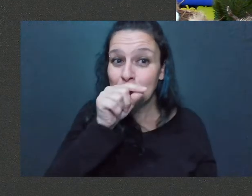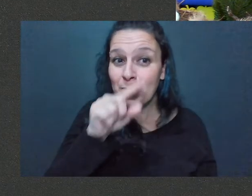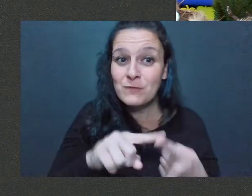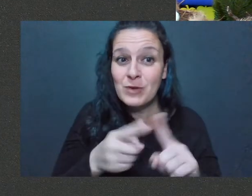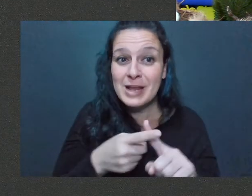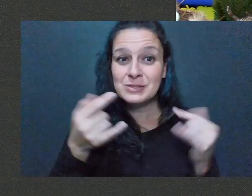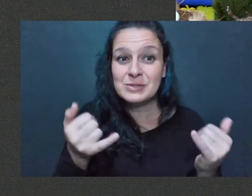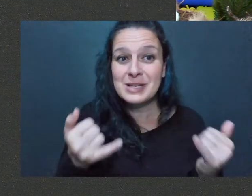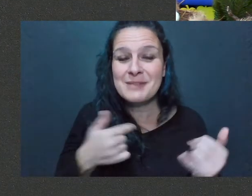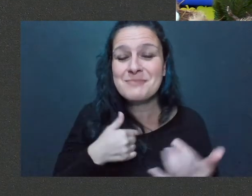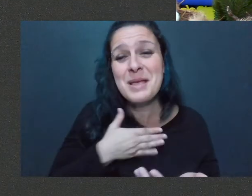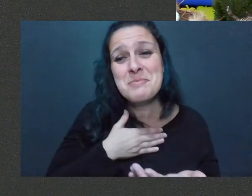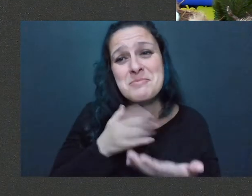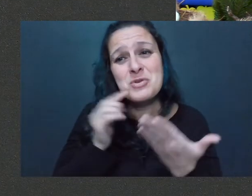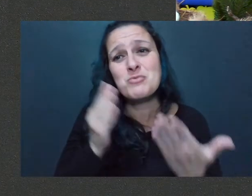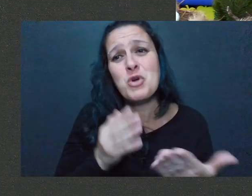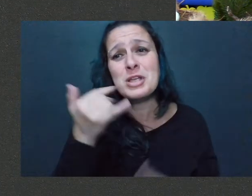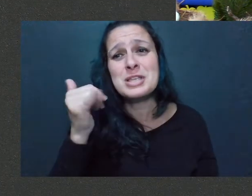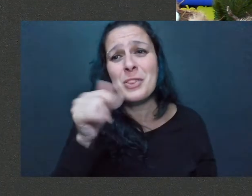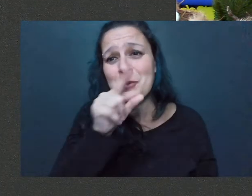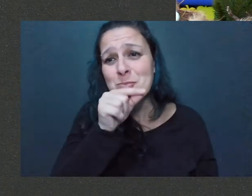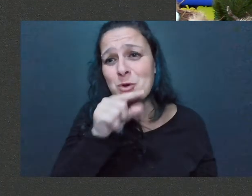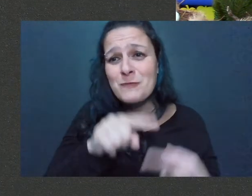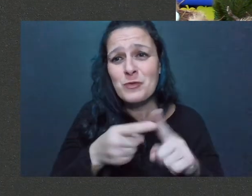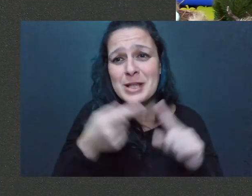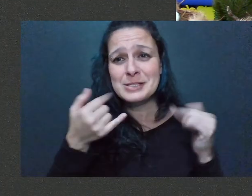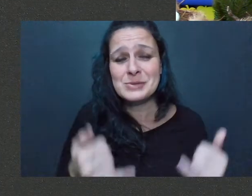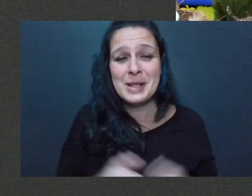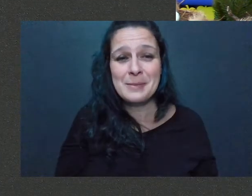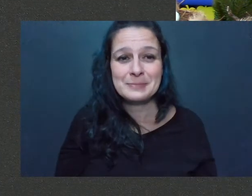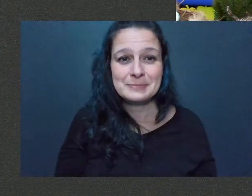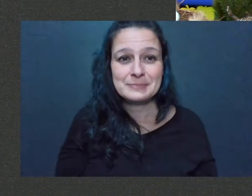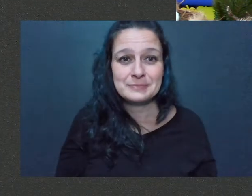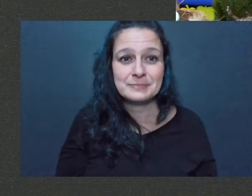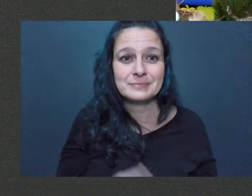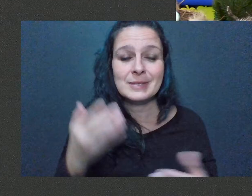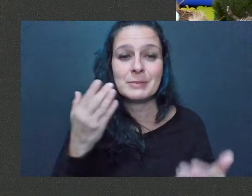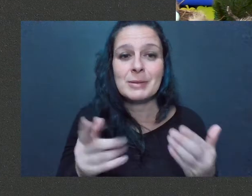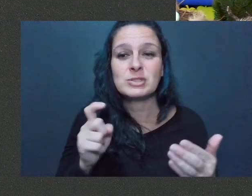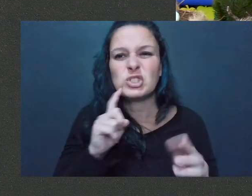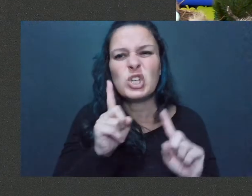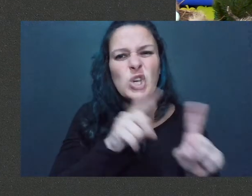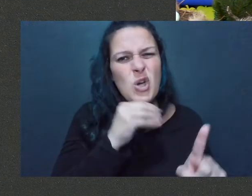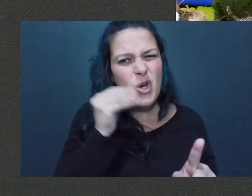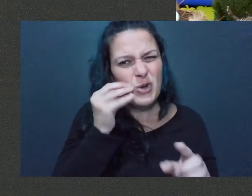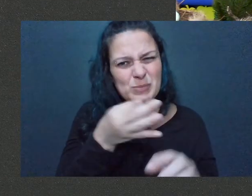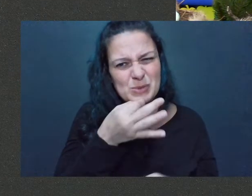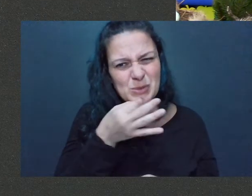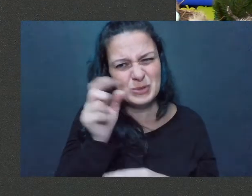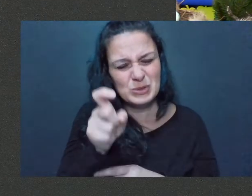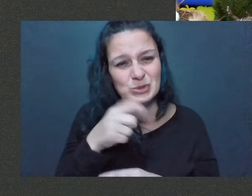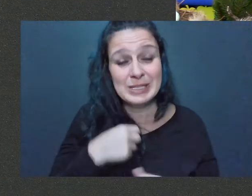I'm so glad that you brought your little yellow bird friend today, but he probably should go home soon because he lives